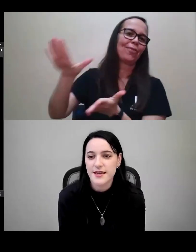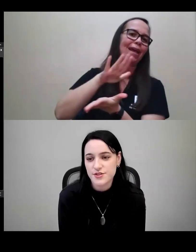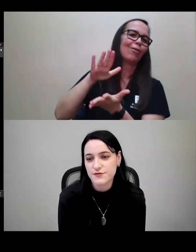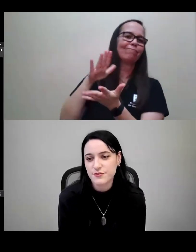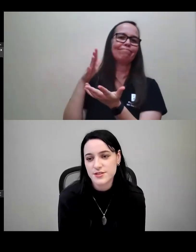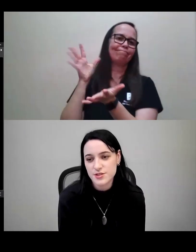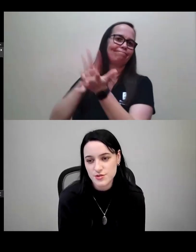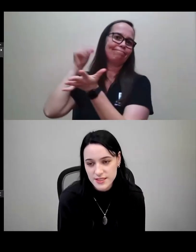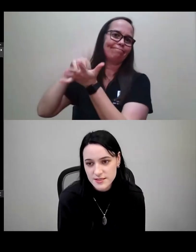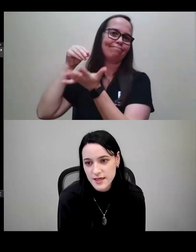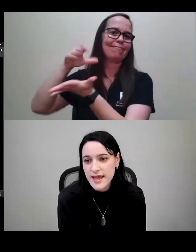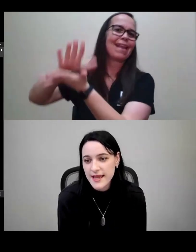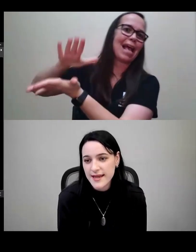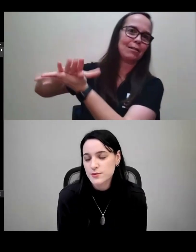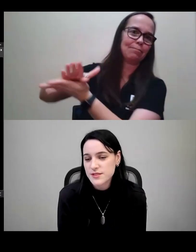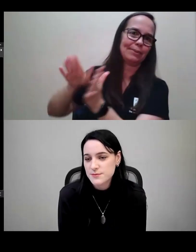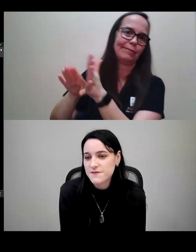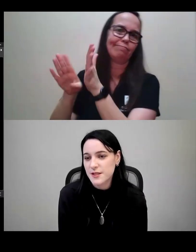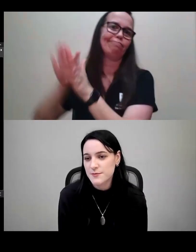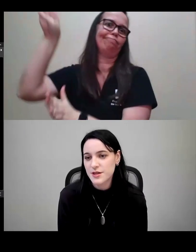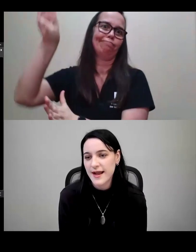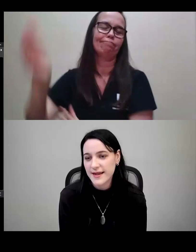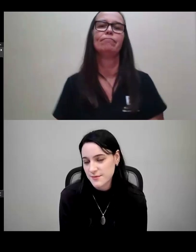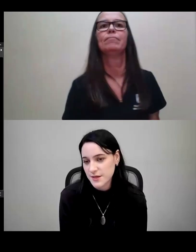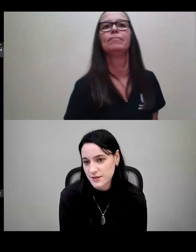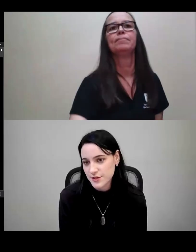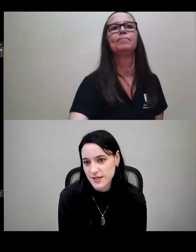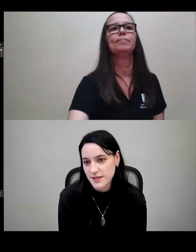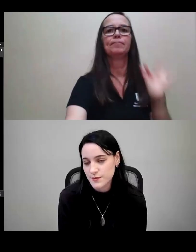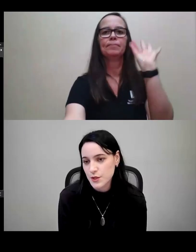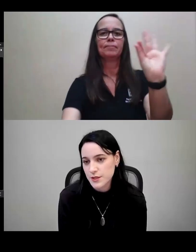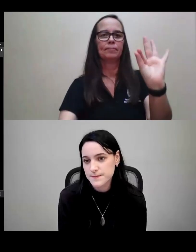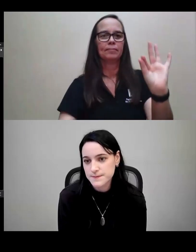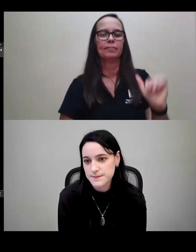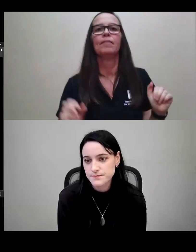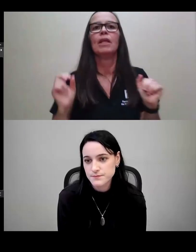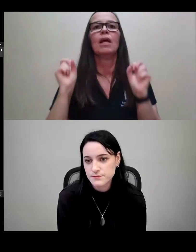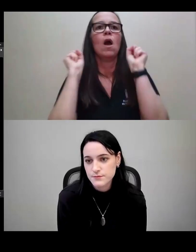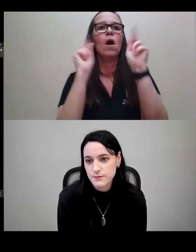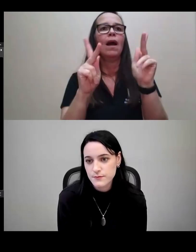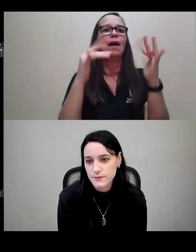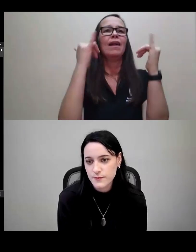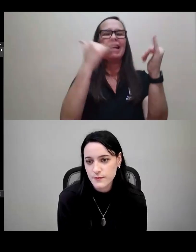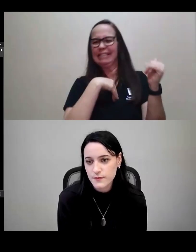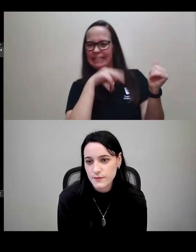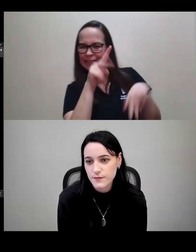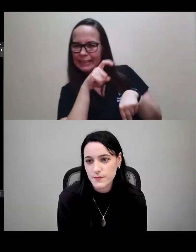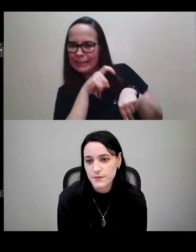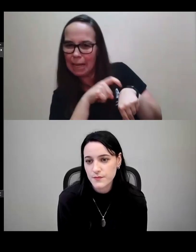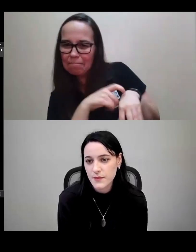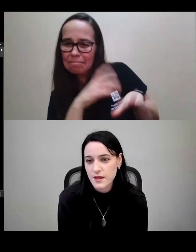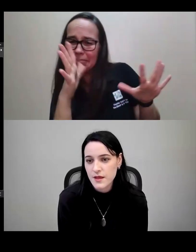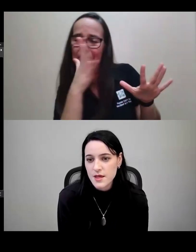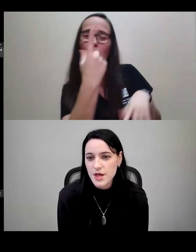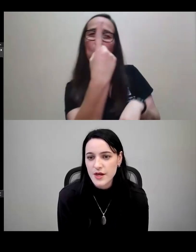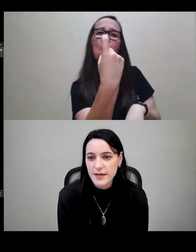that connection for that student and it helps them develop their academic learning even more.